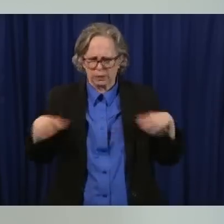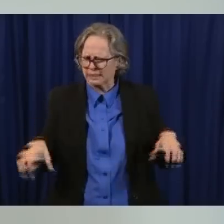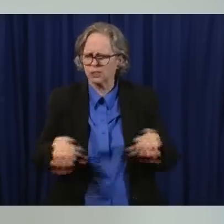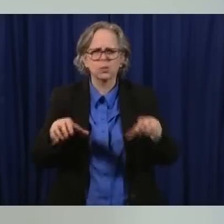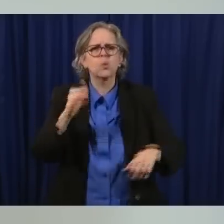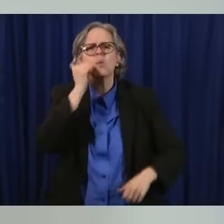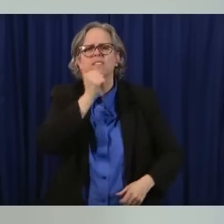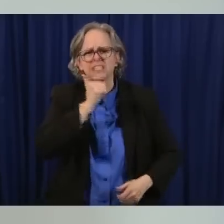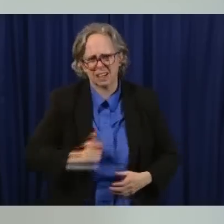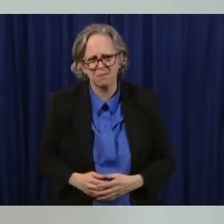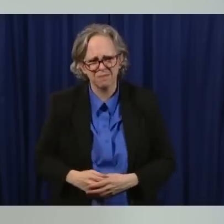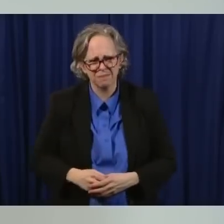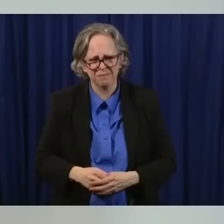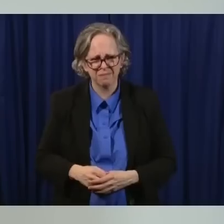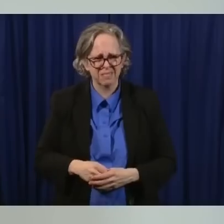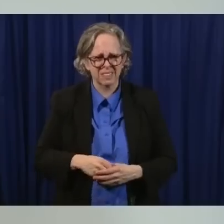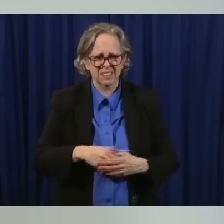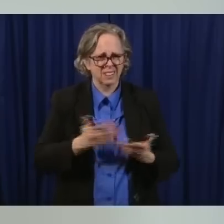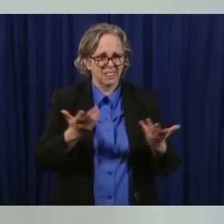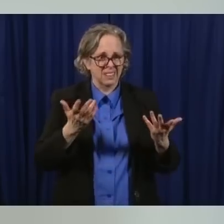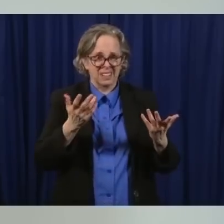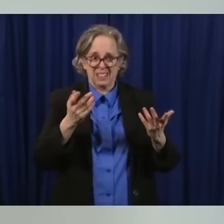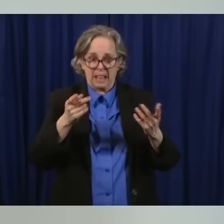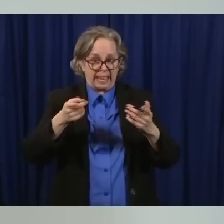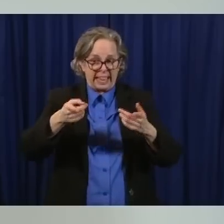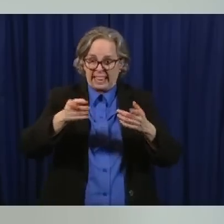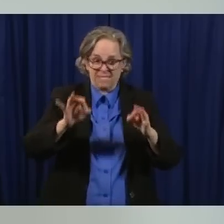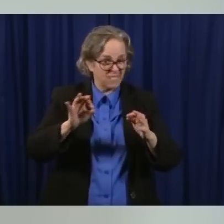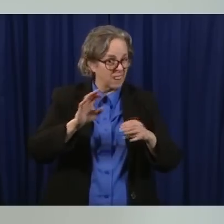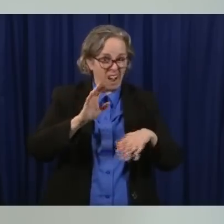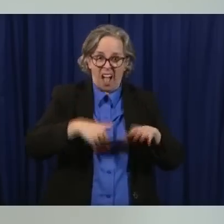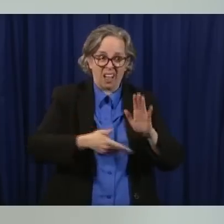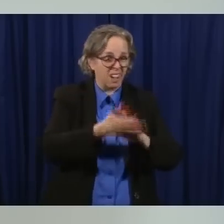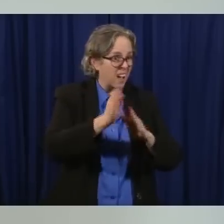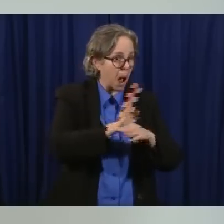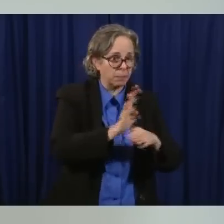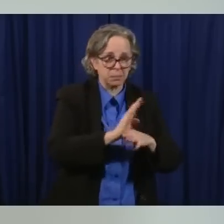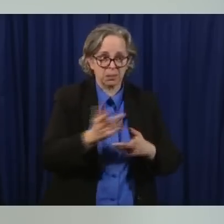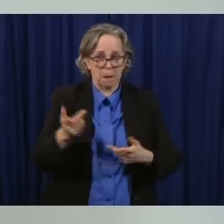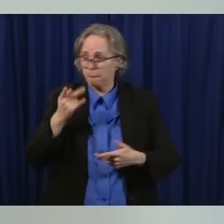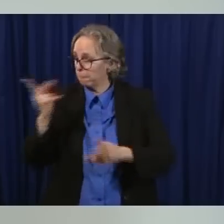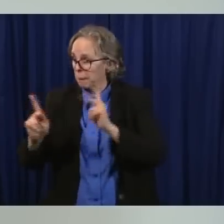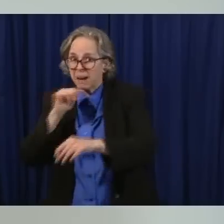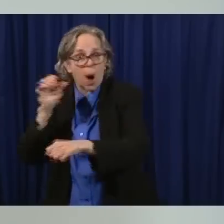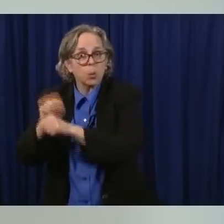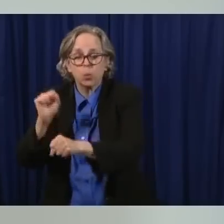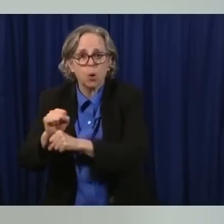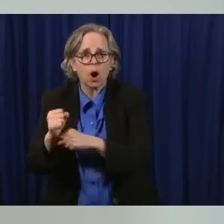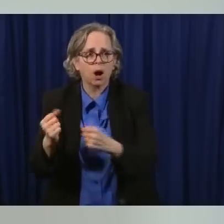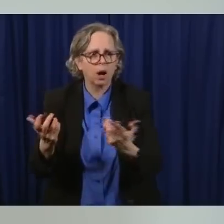ECONOMIC CONSEQUENCES SPREAD ACROSS A LOT OF WHAT WE DO IN